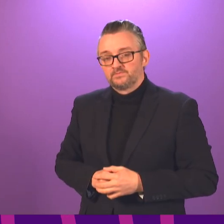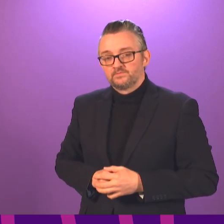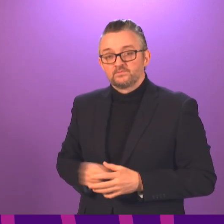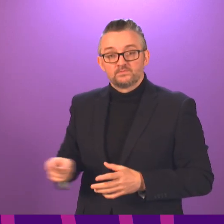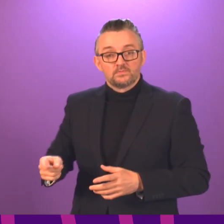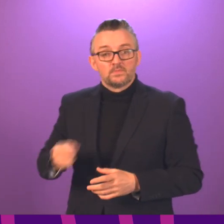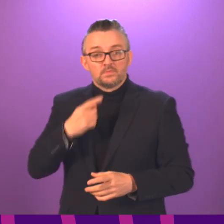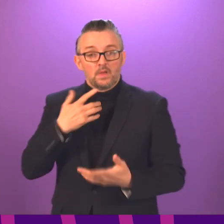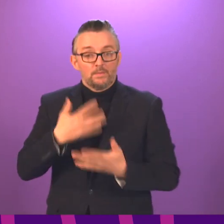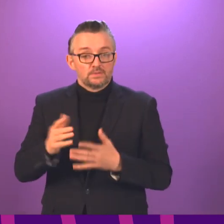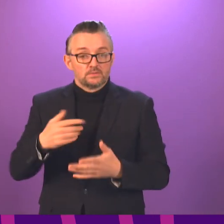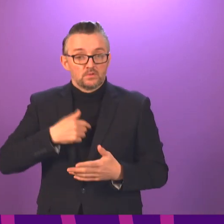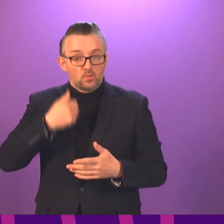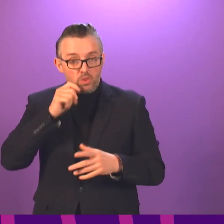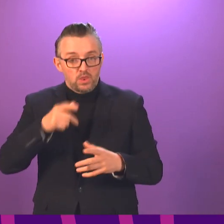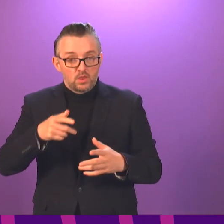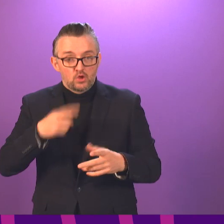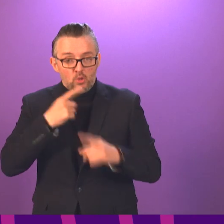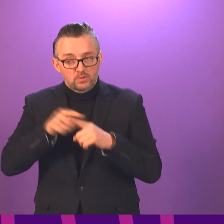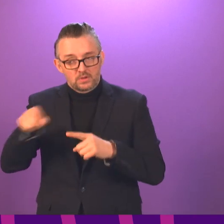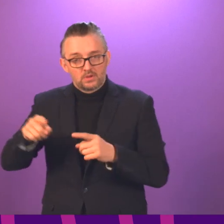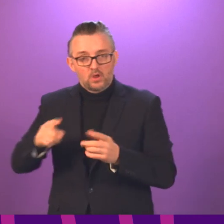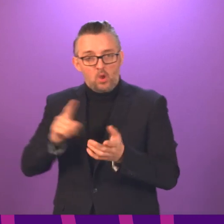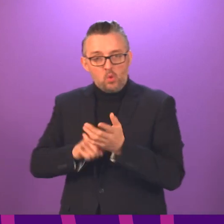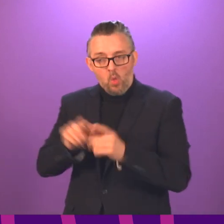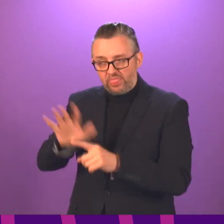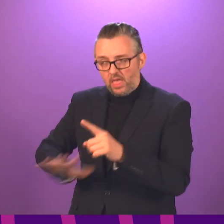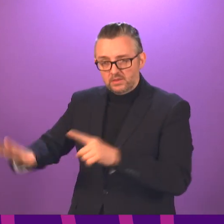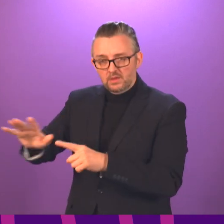there is a particular problem in Lothian. Directors of education have been asked to